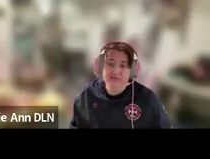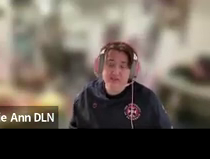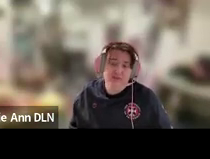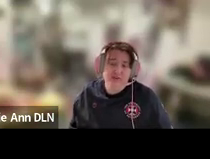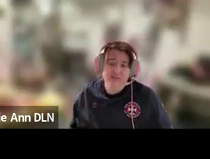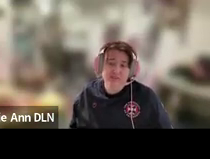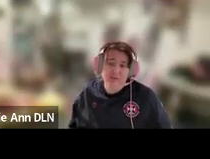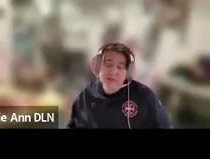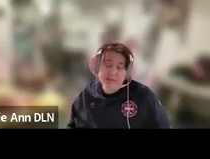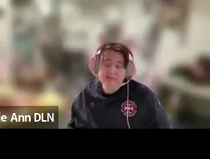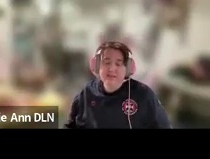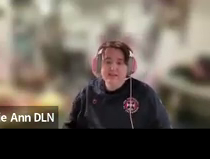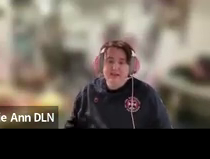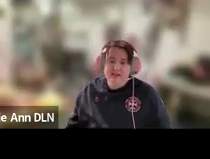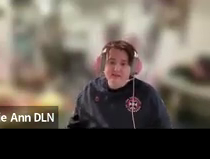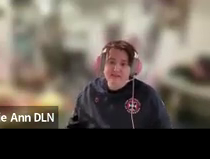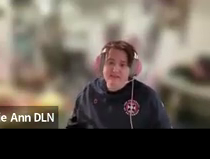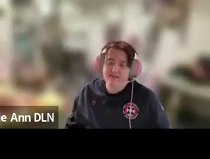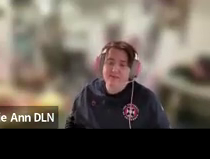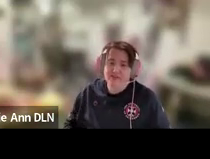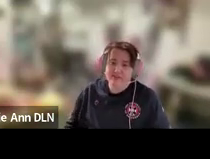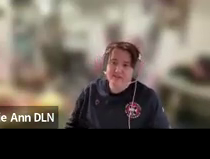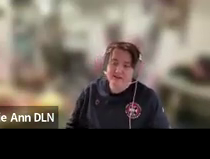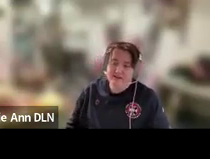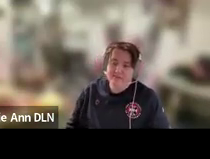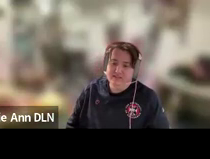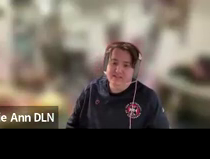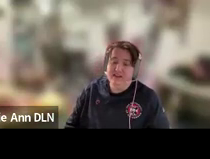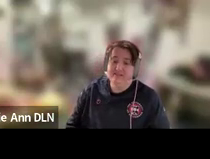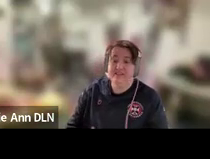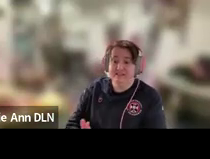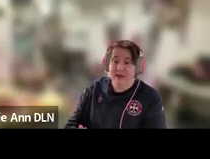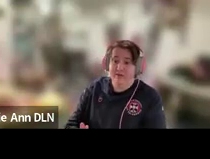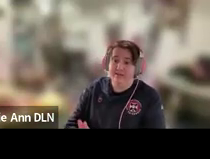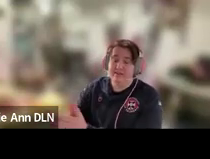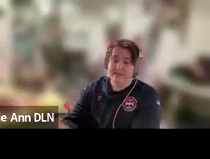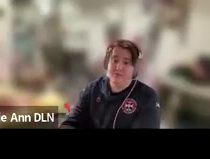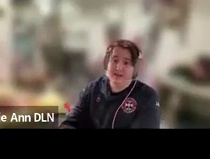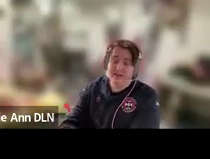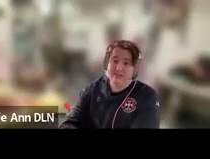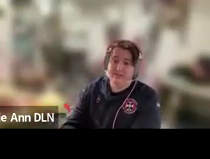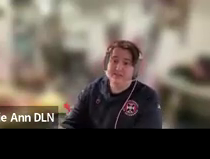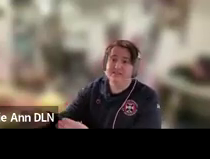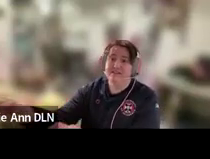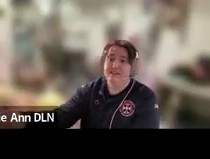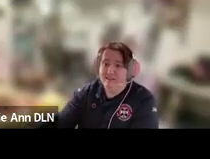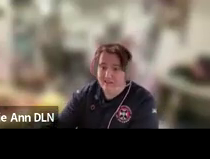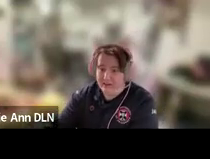specific university complaint and needing information to say, "This has happened. This is why I need this.